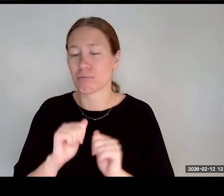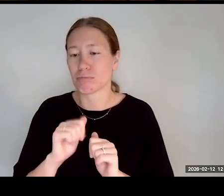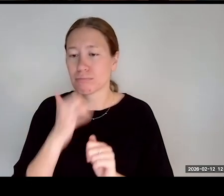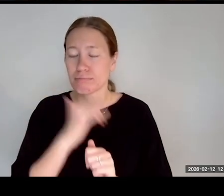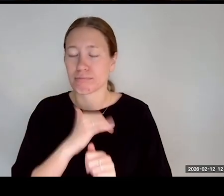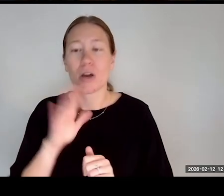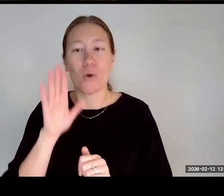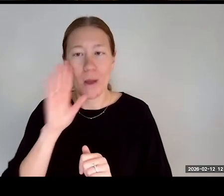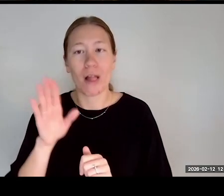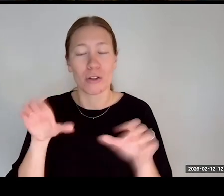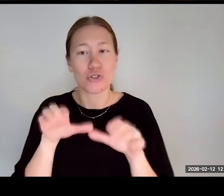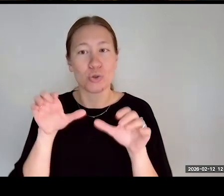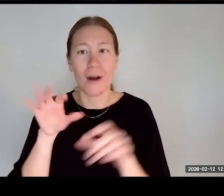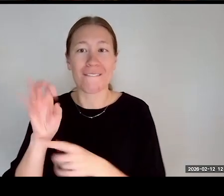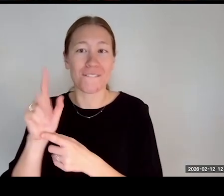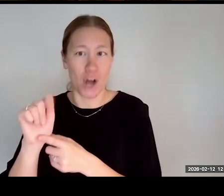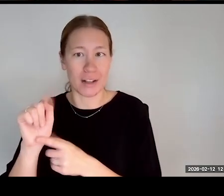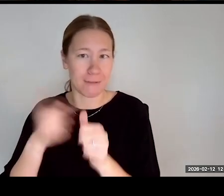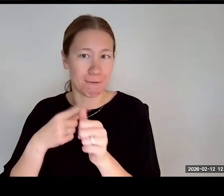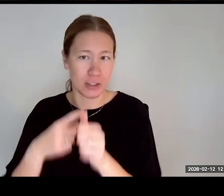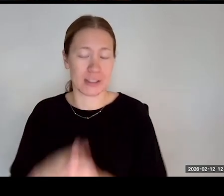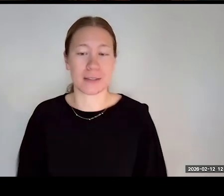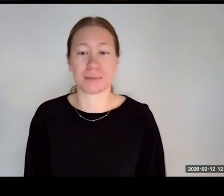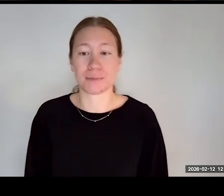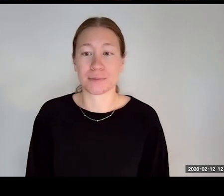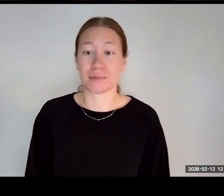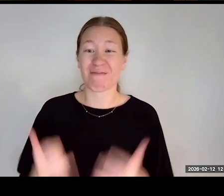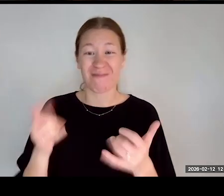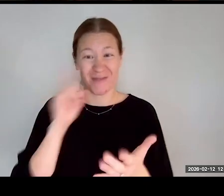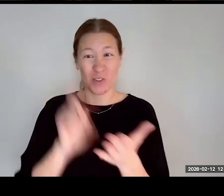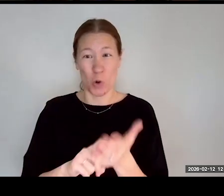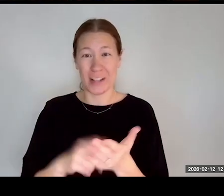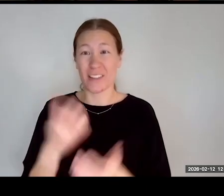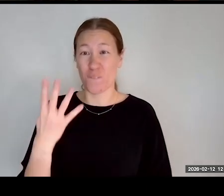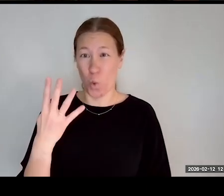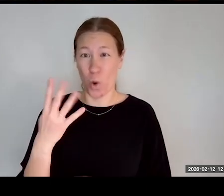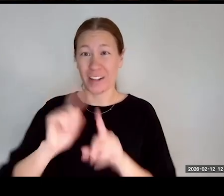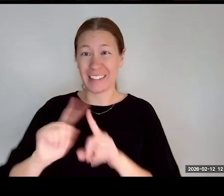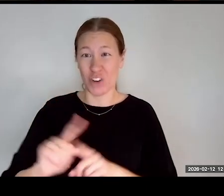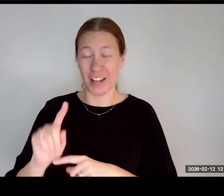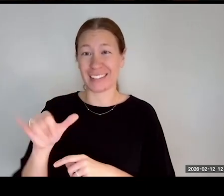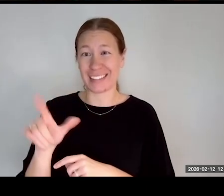Okay, so in the practice document we have four different fonts. So I'm gonna get someone to drop those in the chat for me